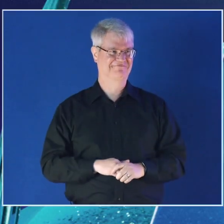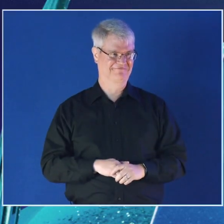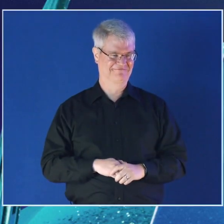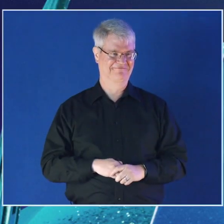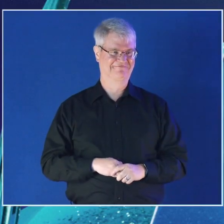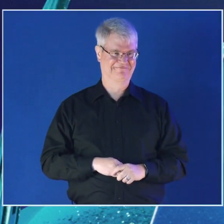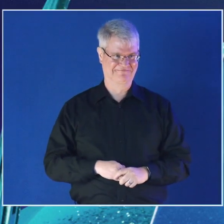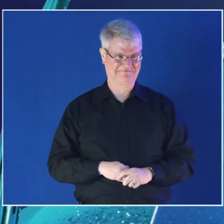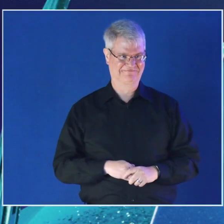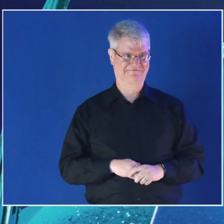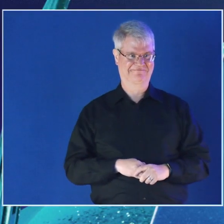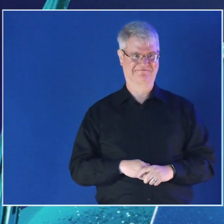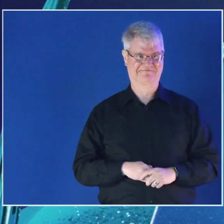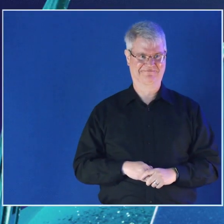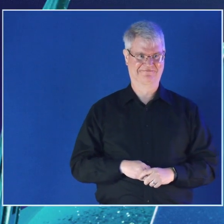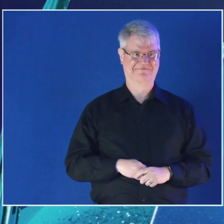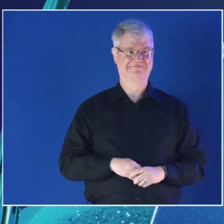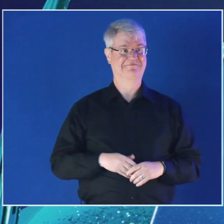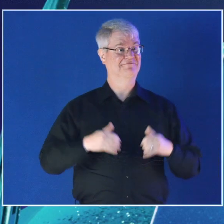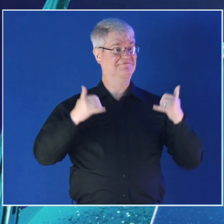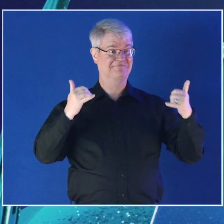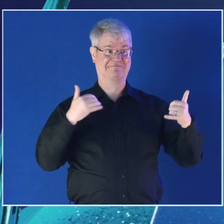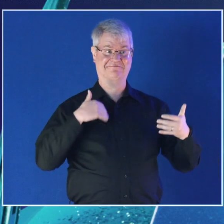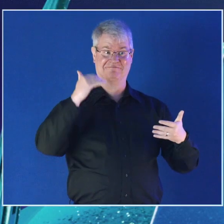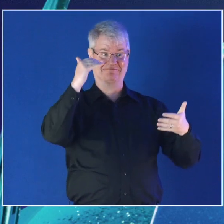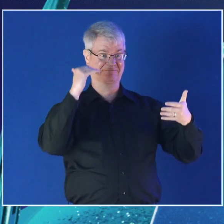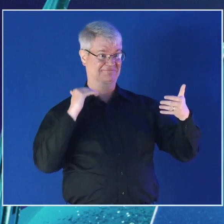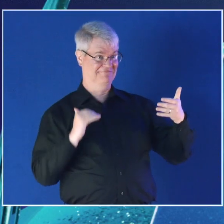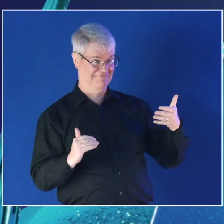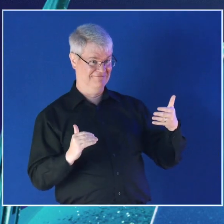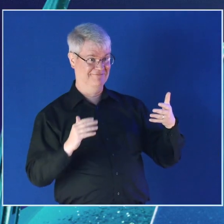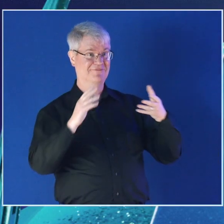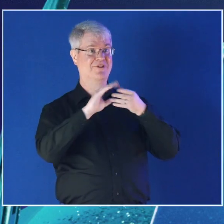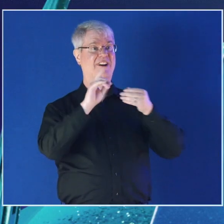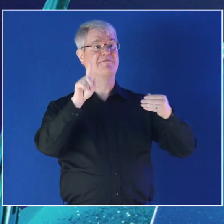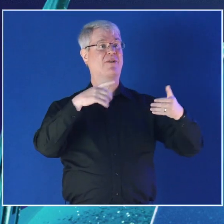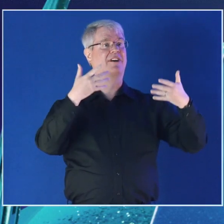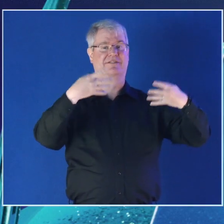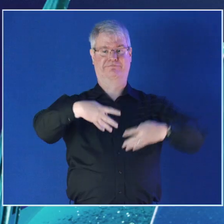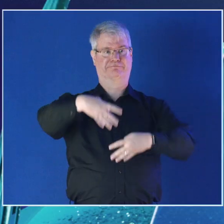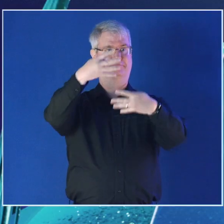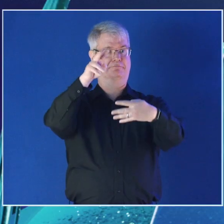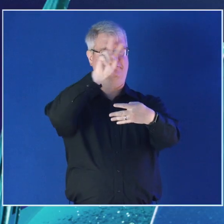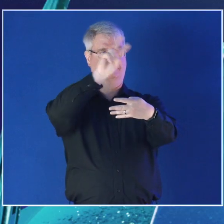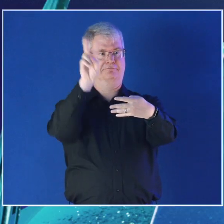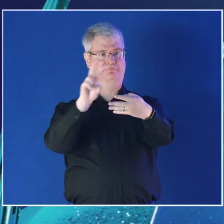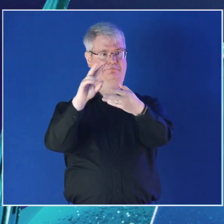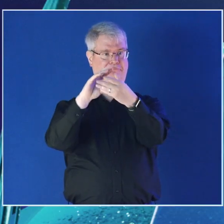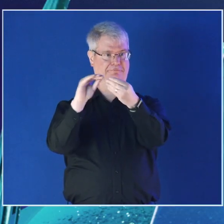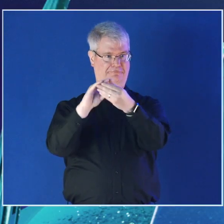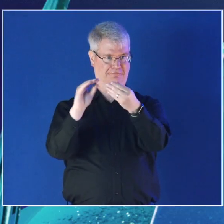Let's talk about screen readers. Nidhi, who flew in from India to join this conversation,